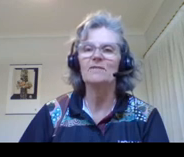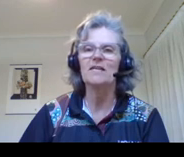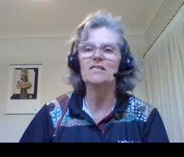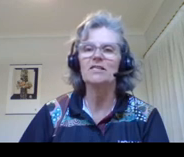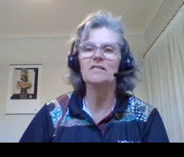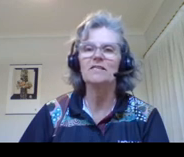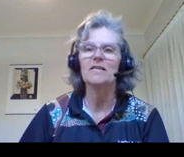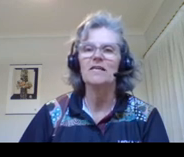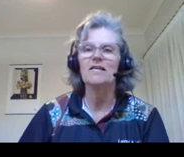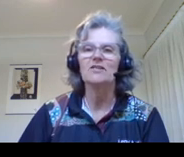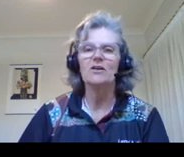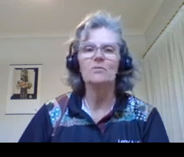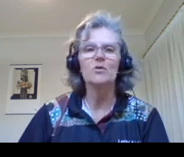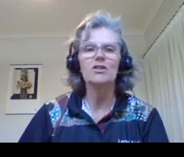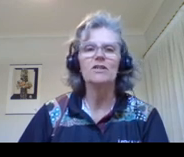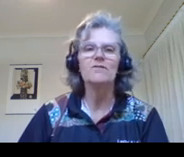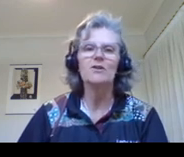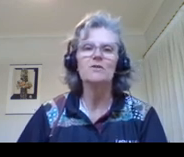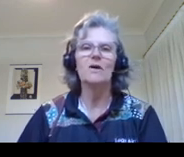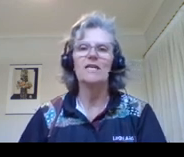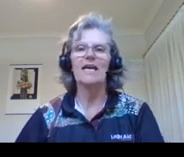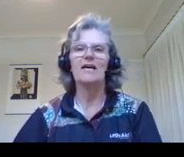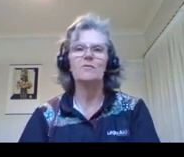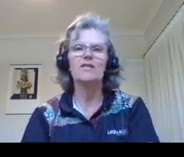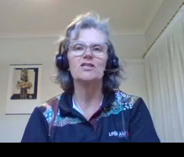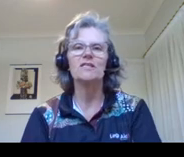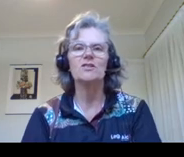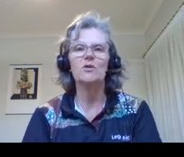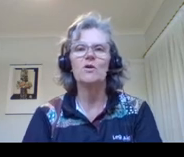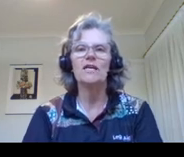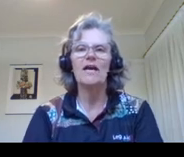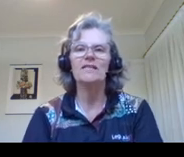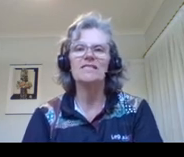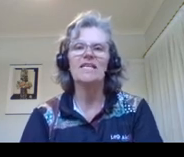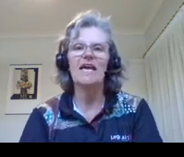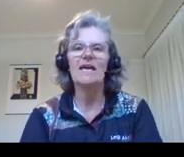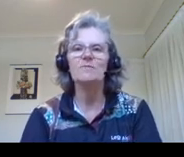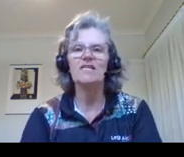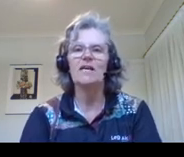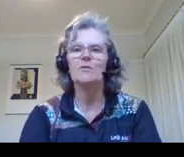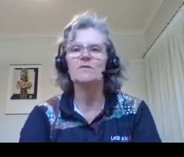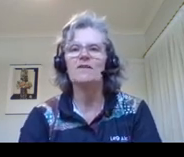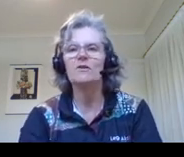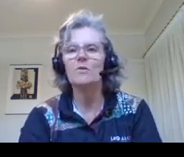messages so I’m launching the first one now which is talking about scams helps everyone